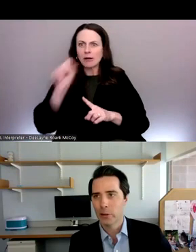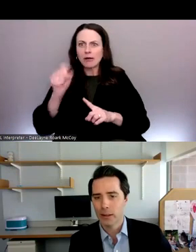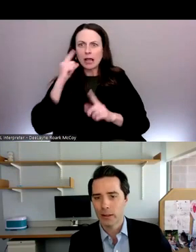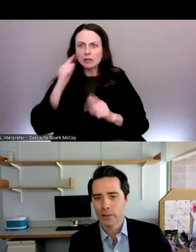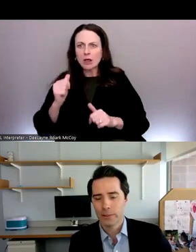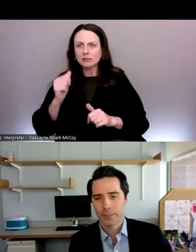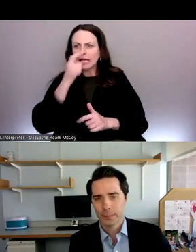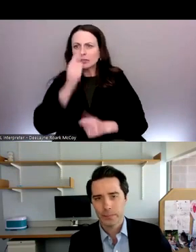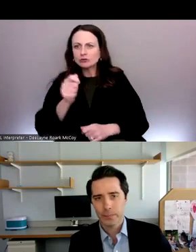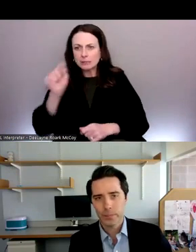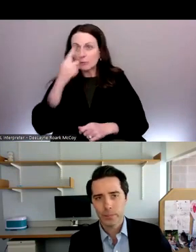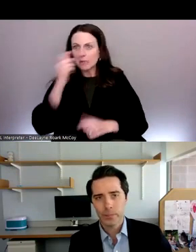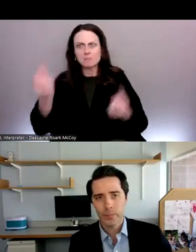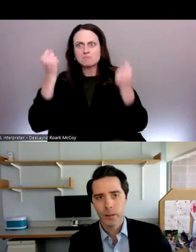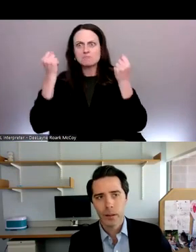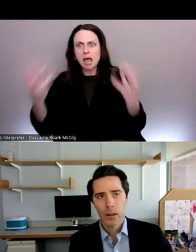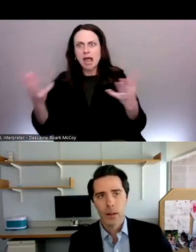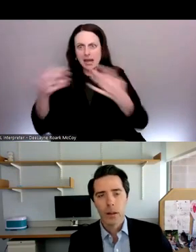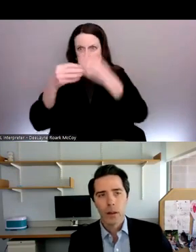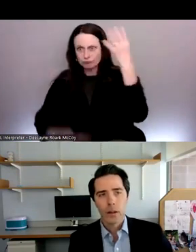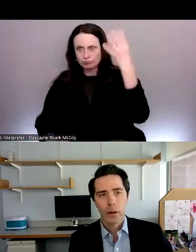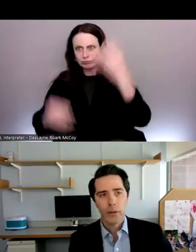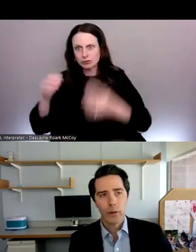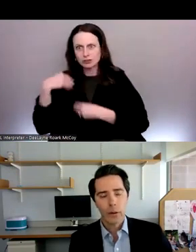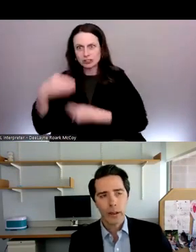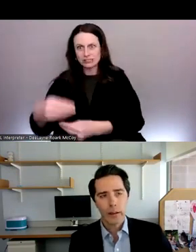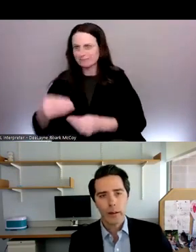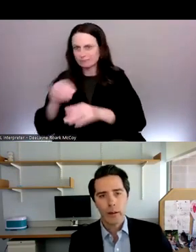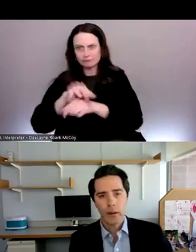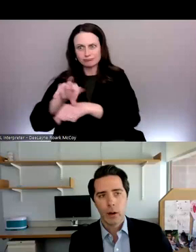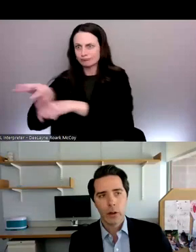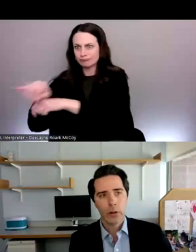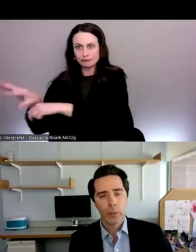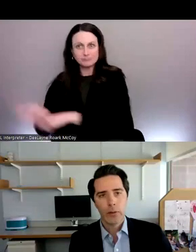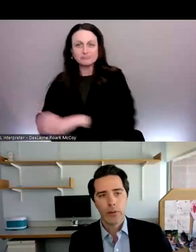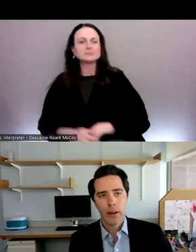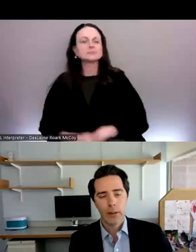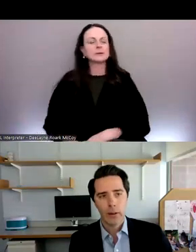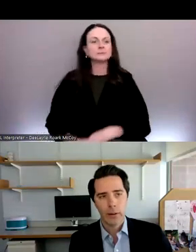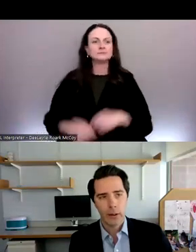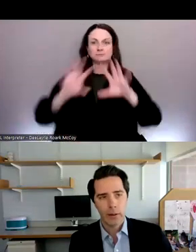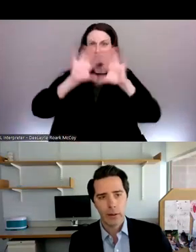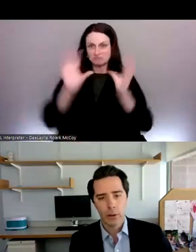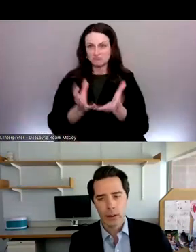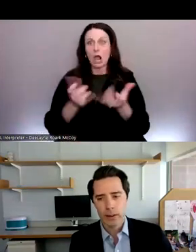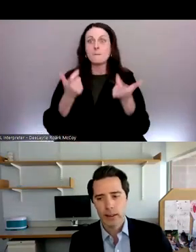interesting so if you look at a large group of deaf